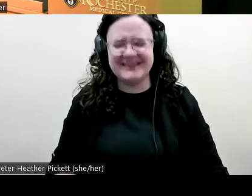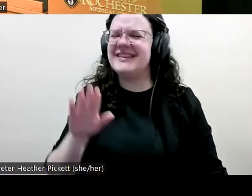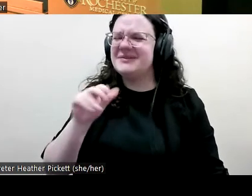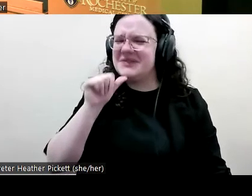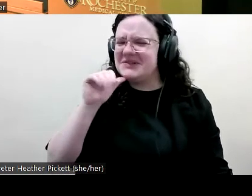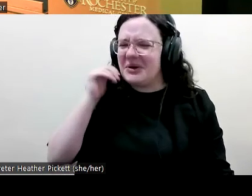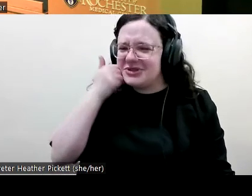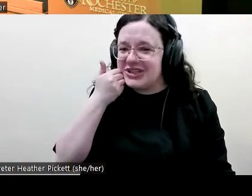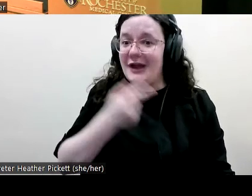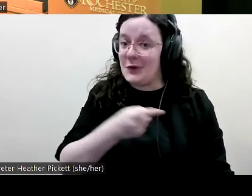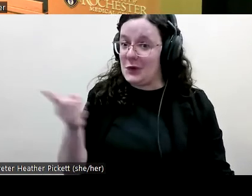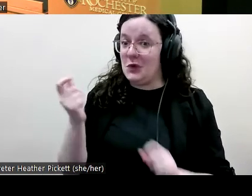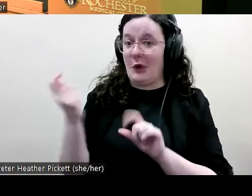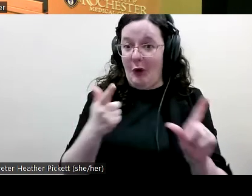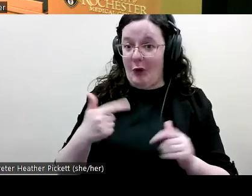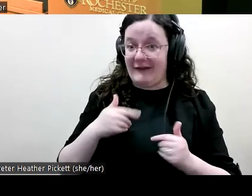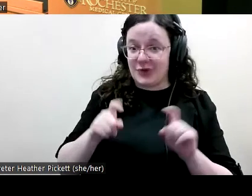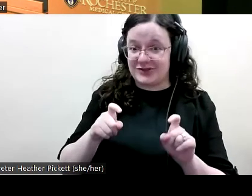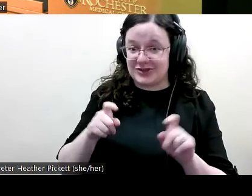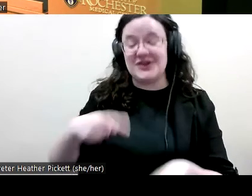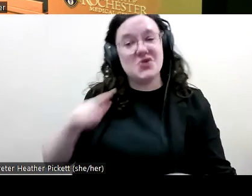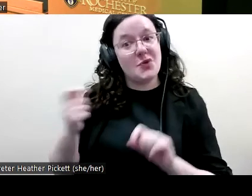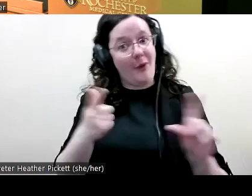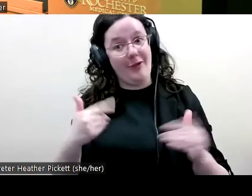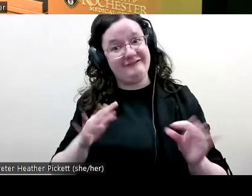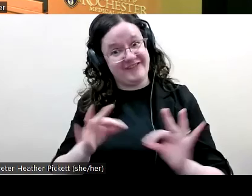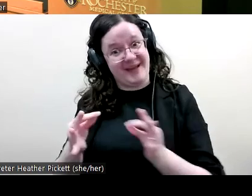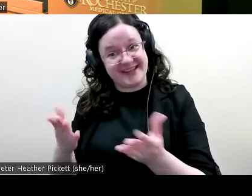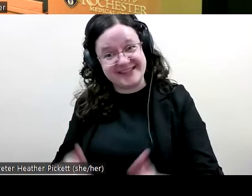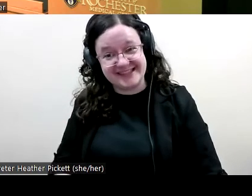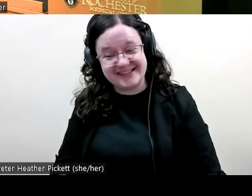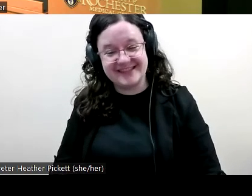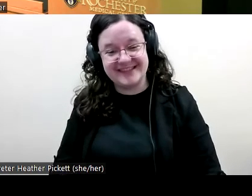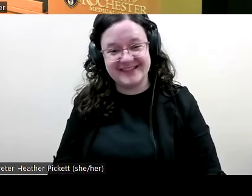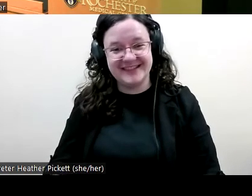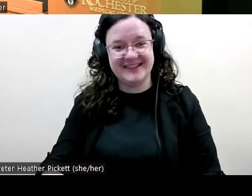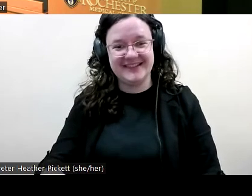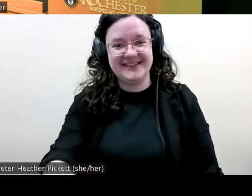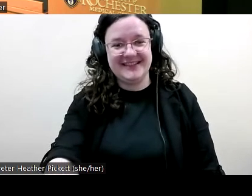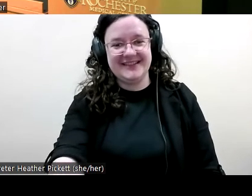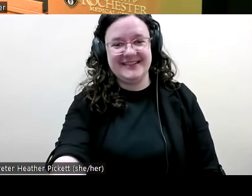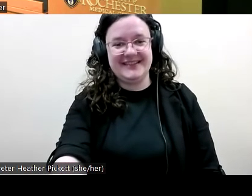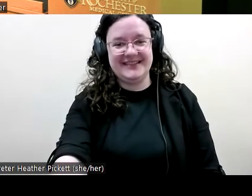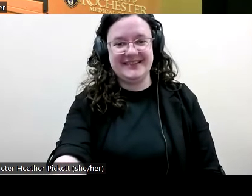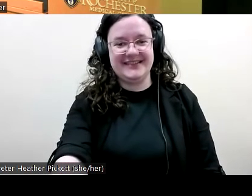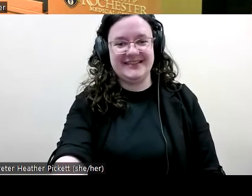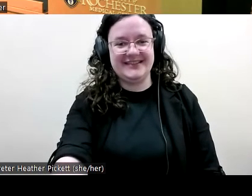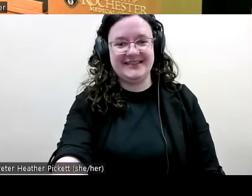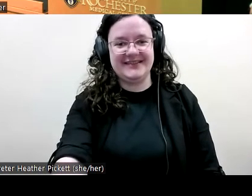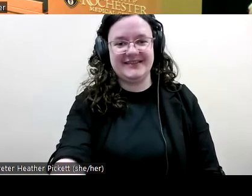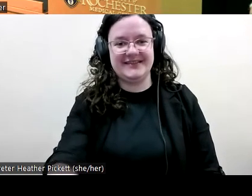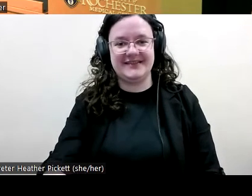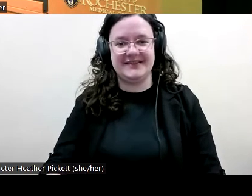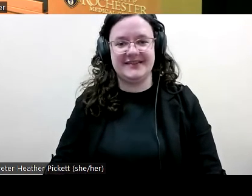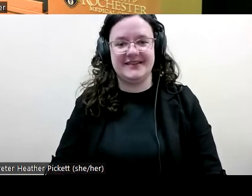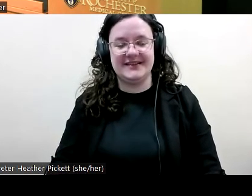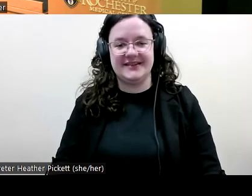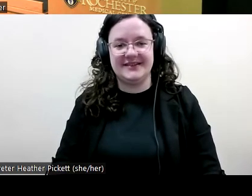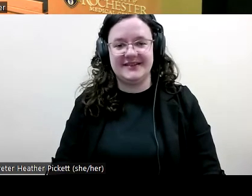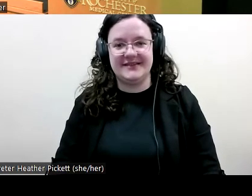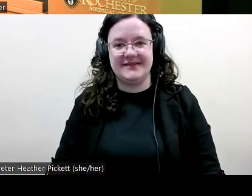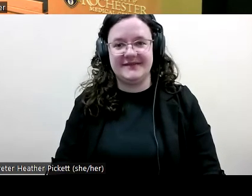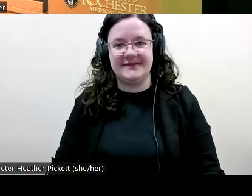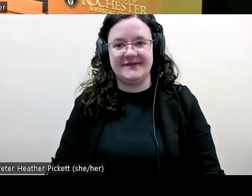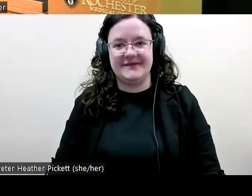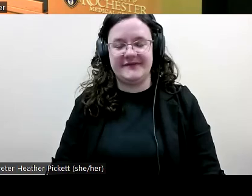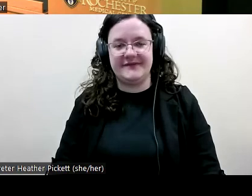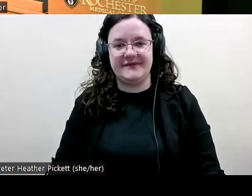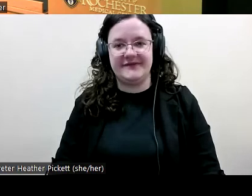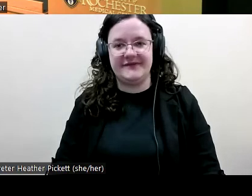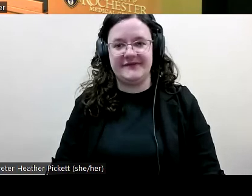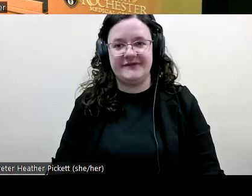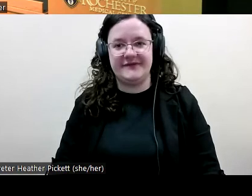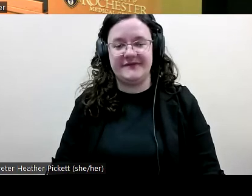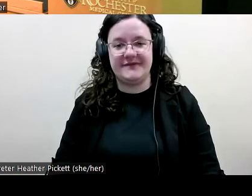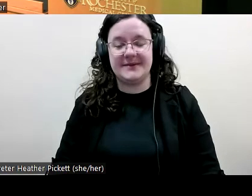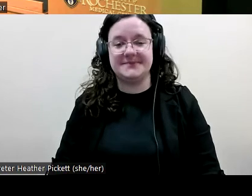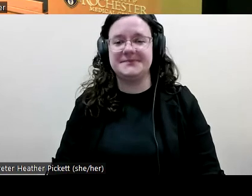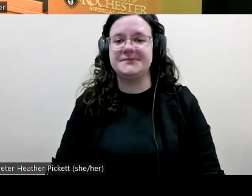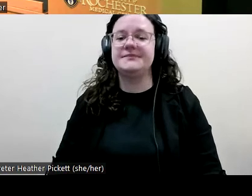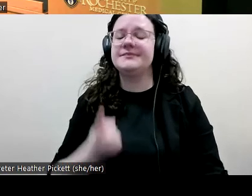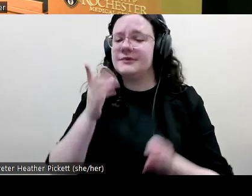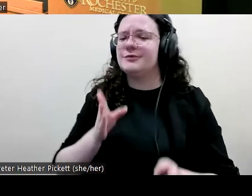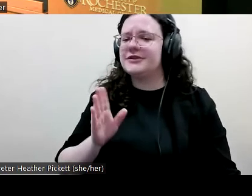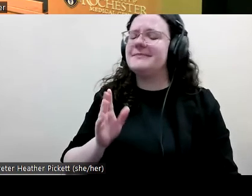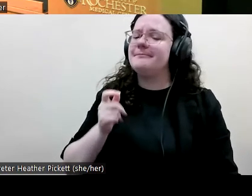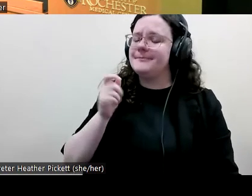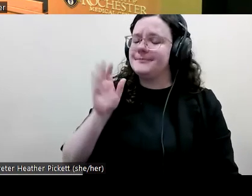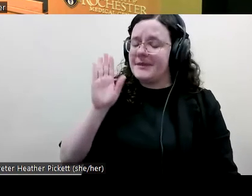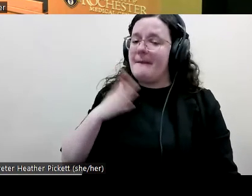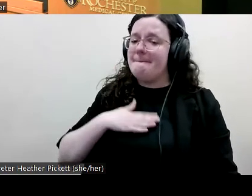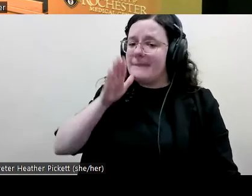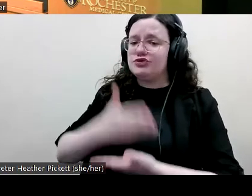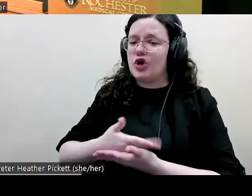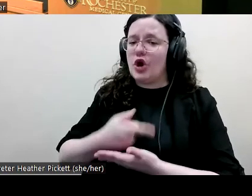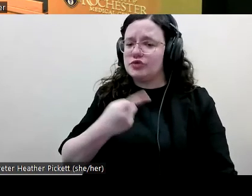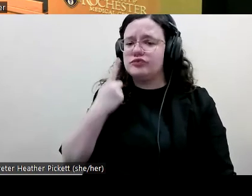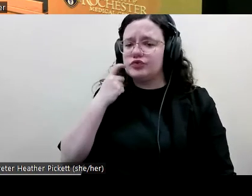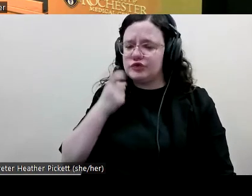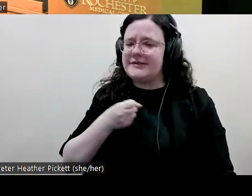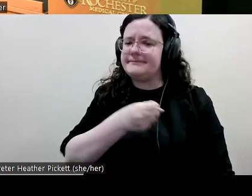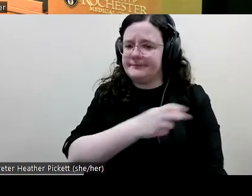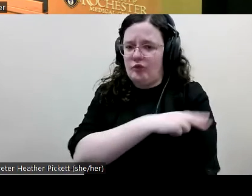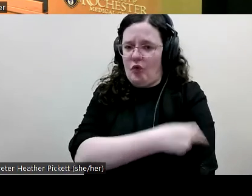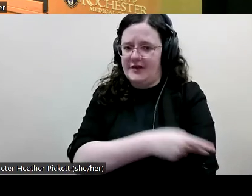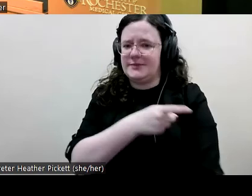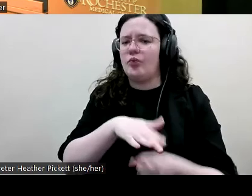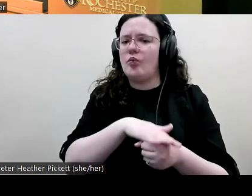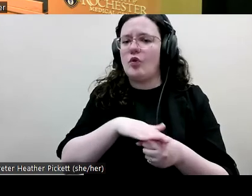families oh okay um so my daughter was recently hospitalized at a a local psychiatric emergency